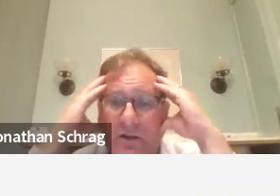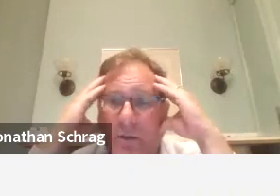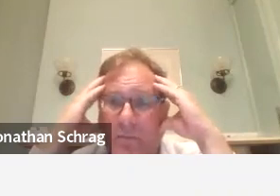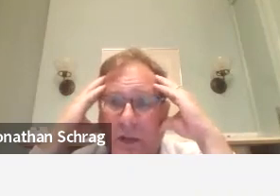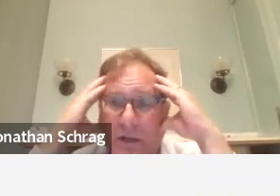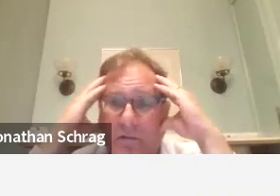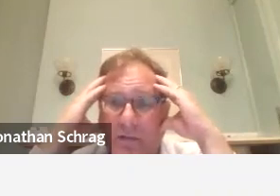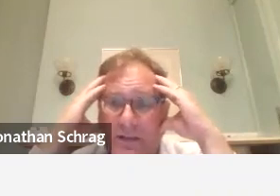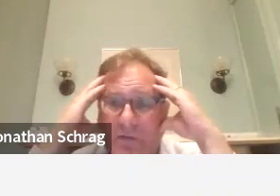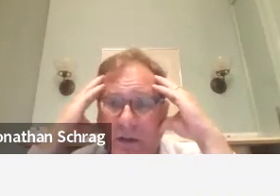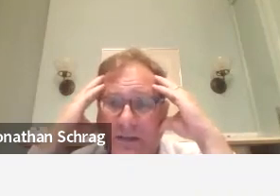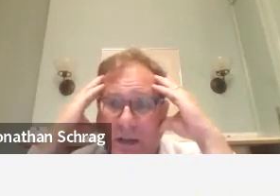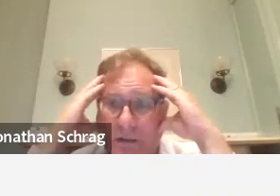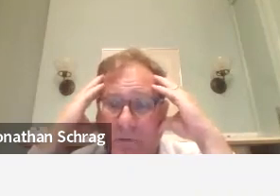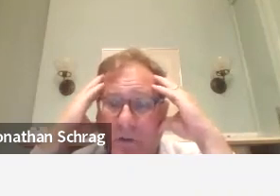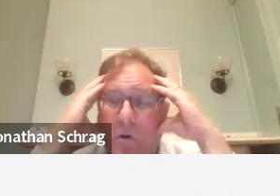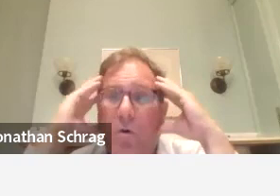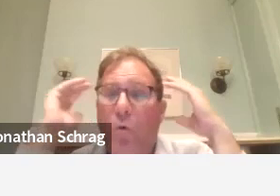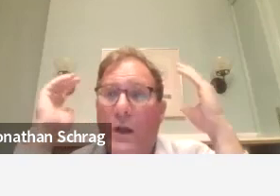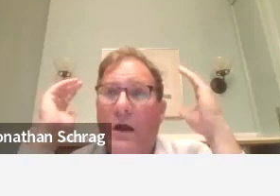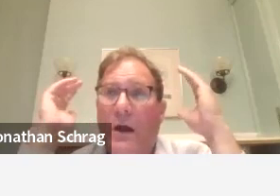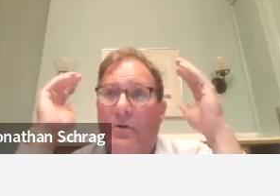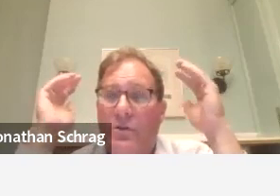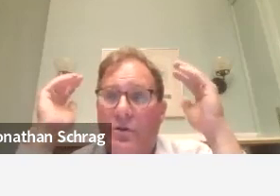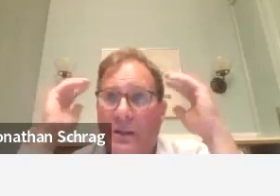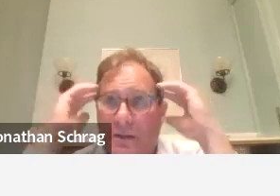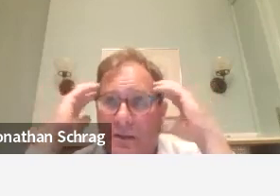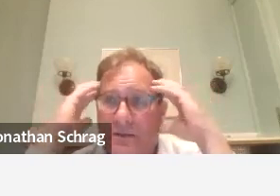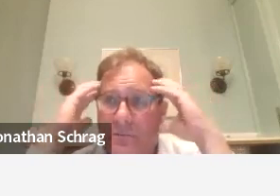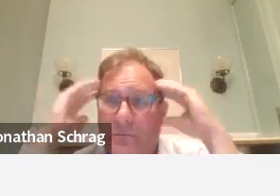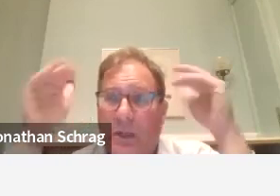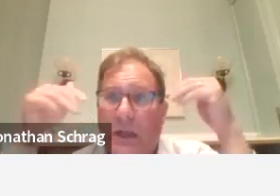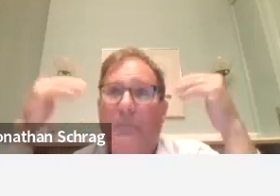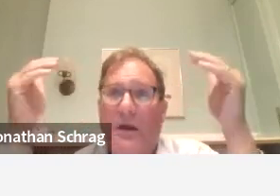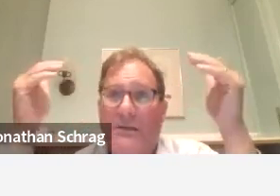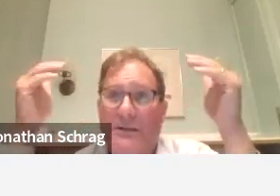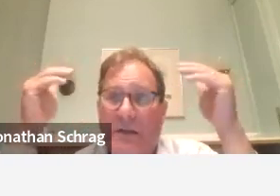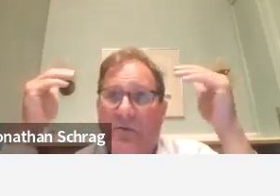that when we do release guidance in February, targeting February, that we will have answered